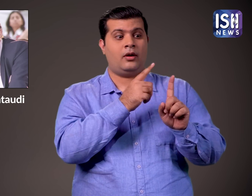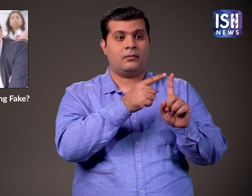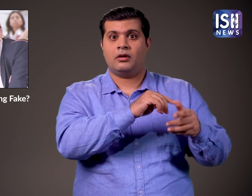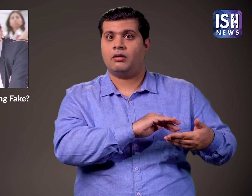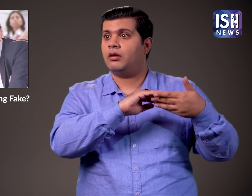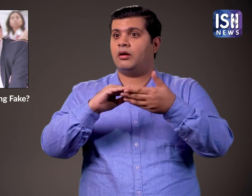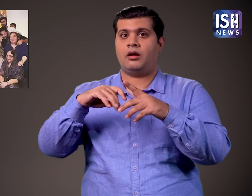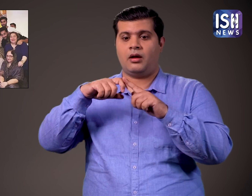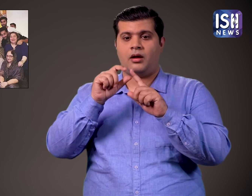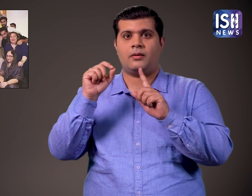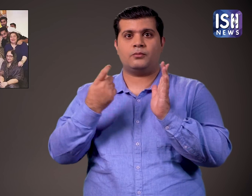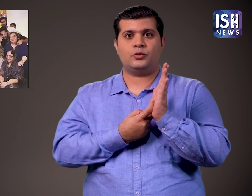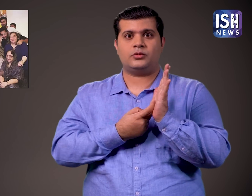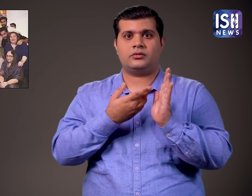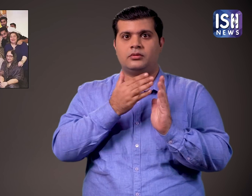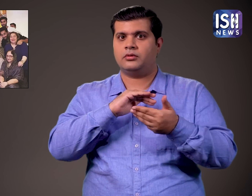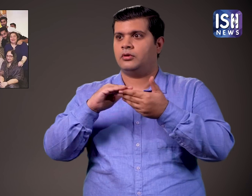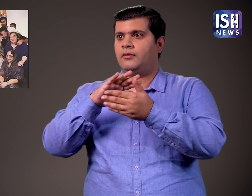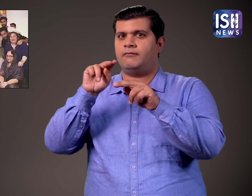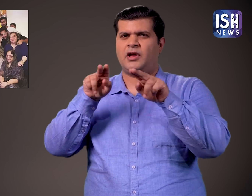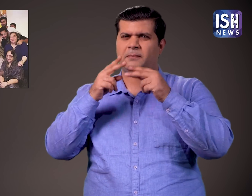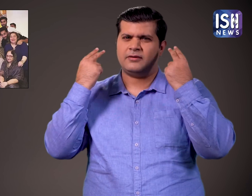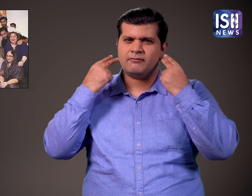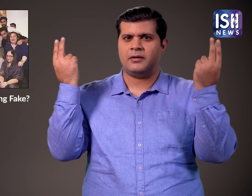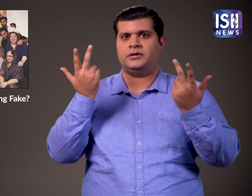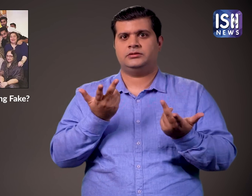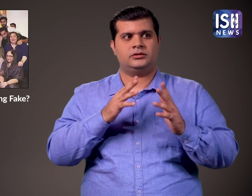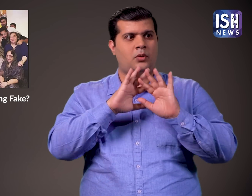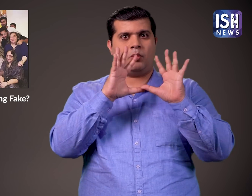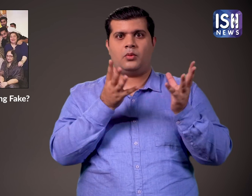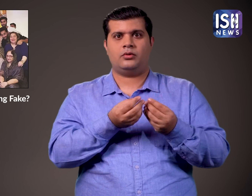and his wife is the renowned Kareena Kapoor from a prominent family.